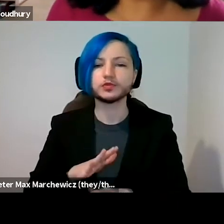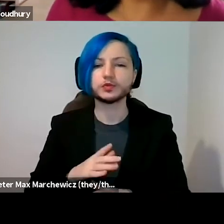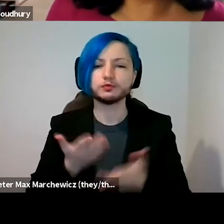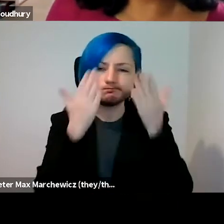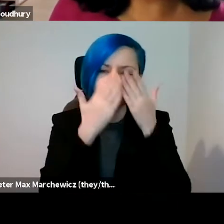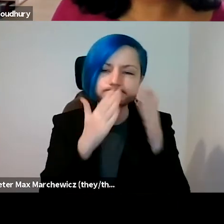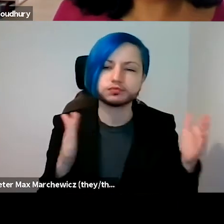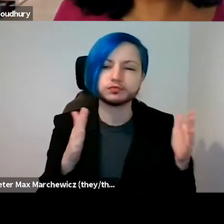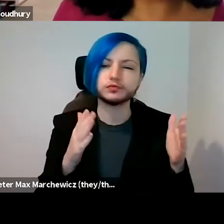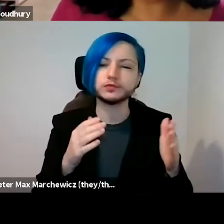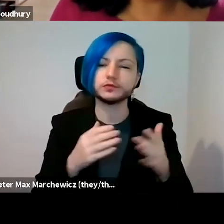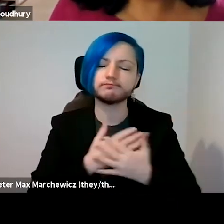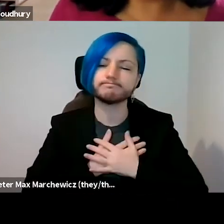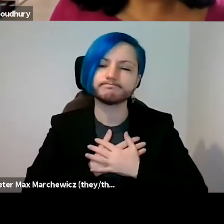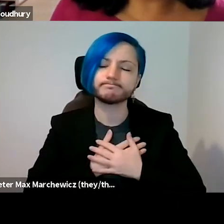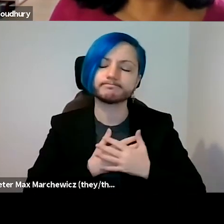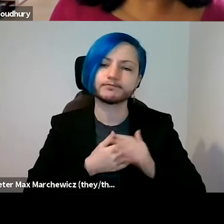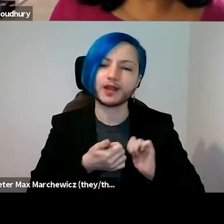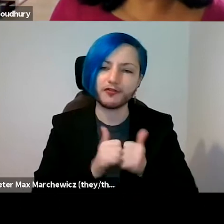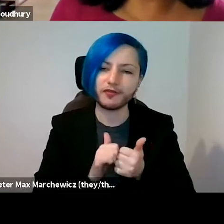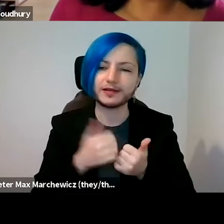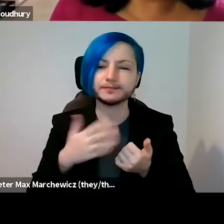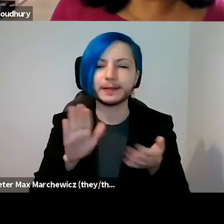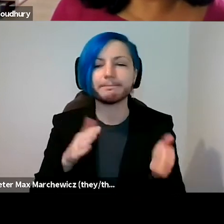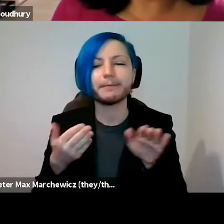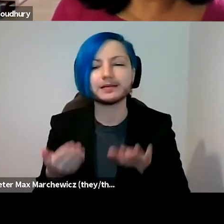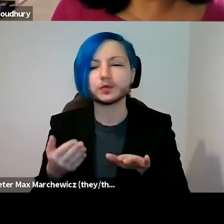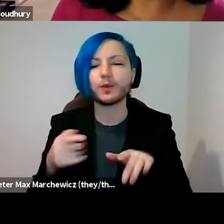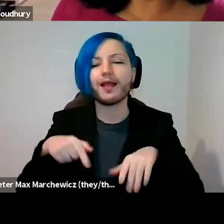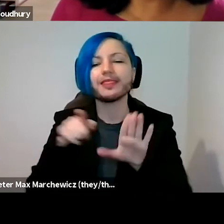to a very dear friend who passed away earlier this year, and